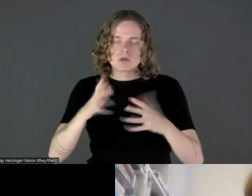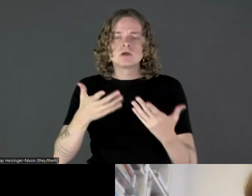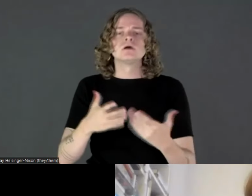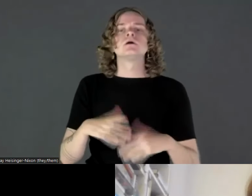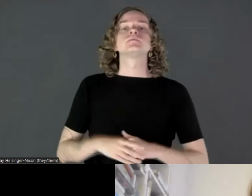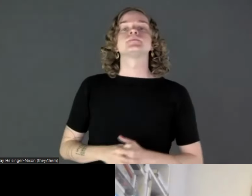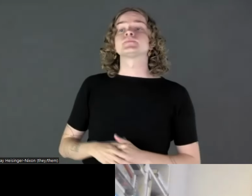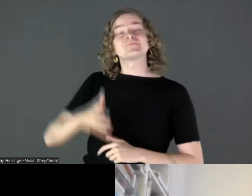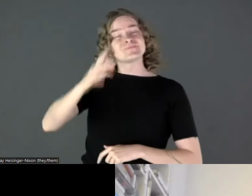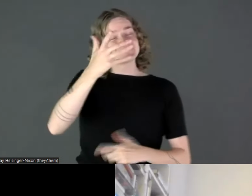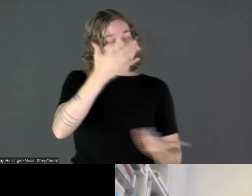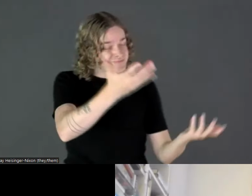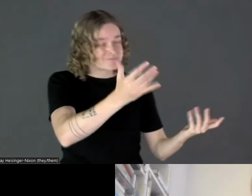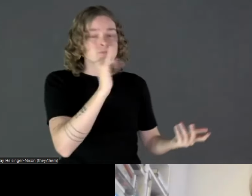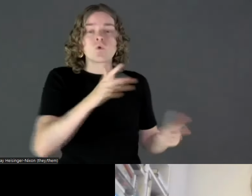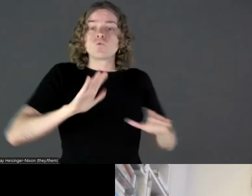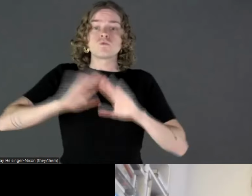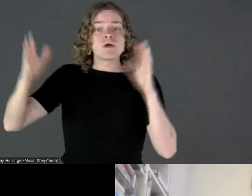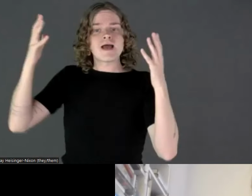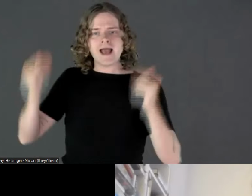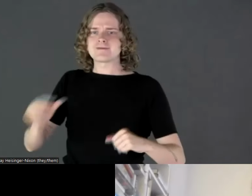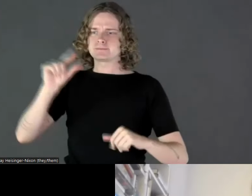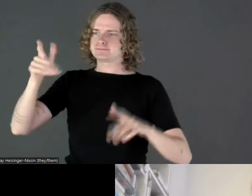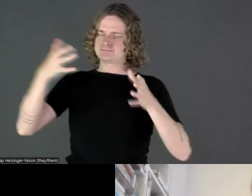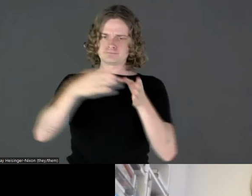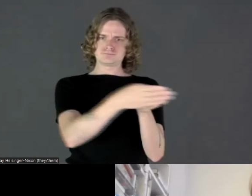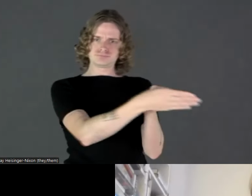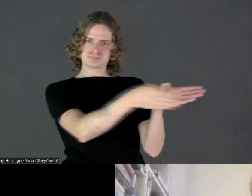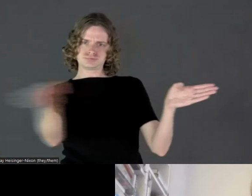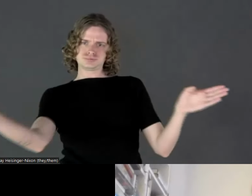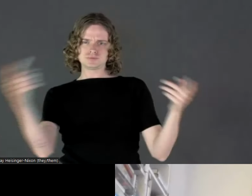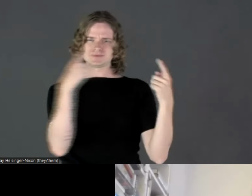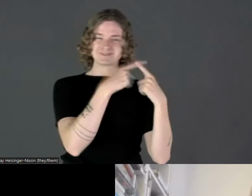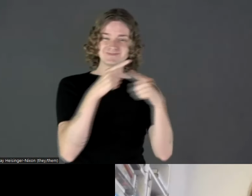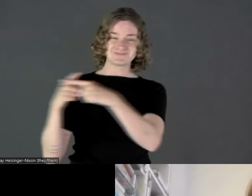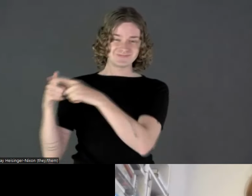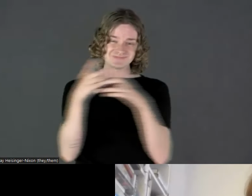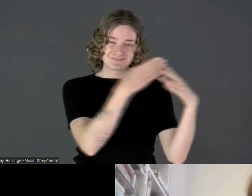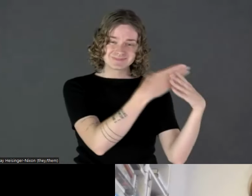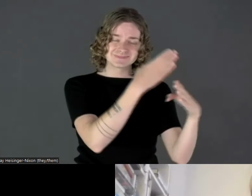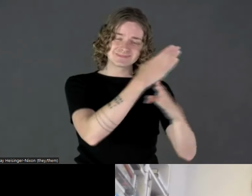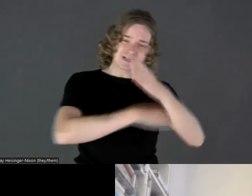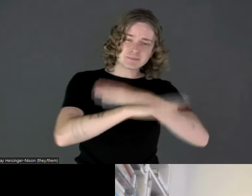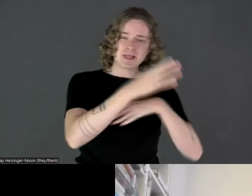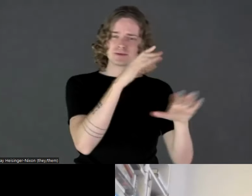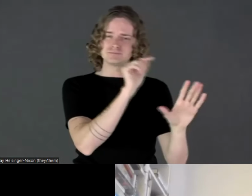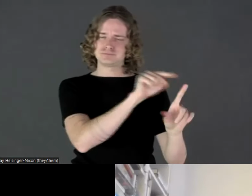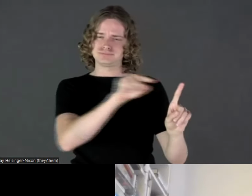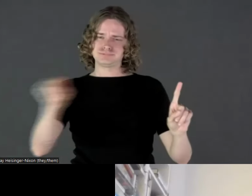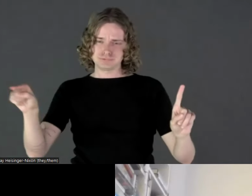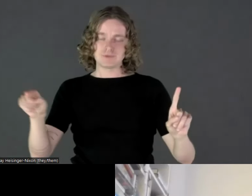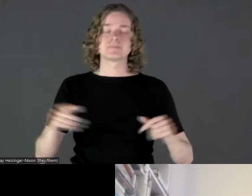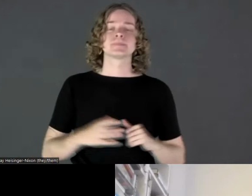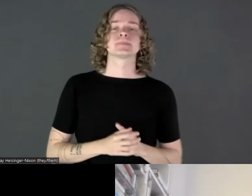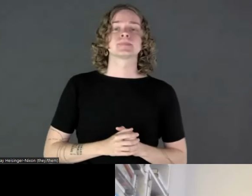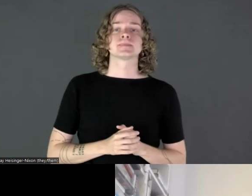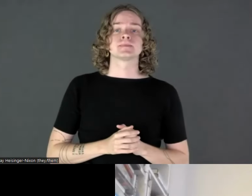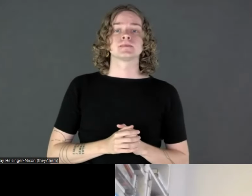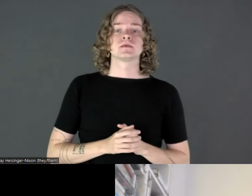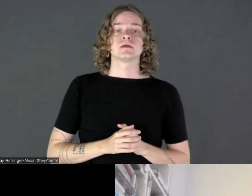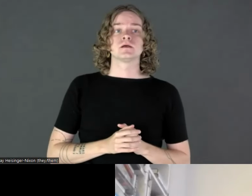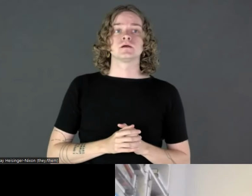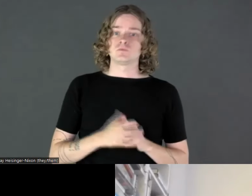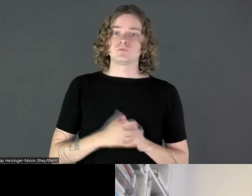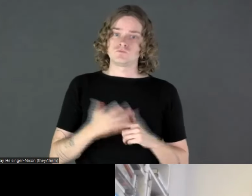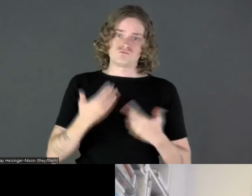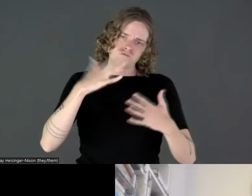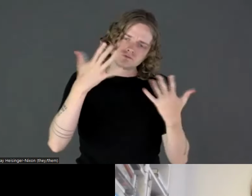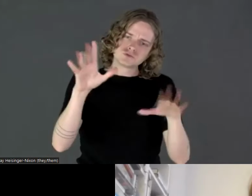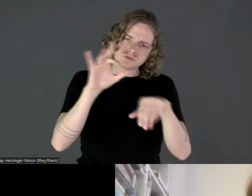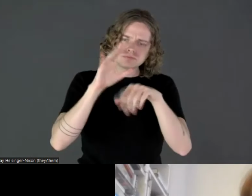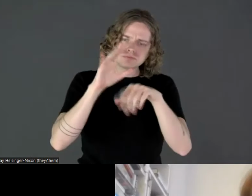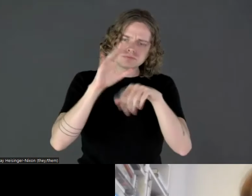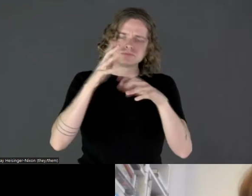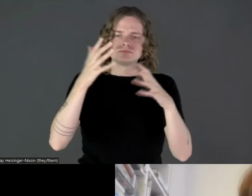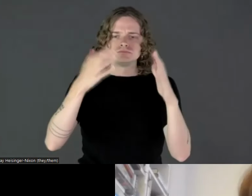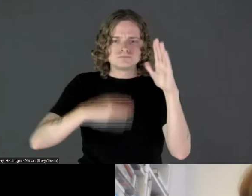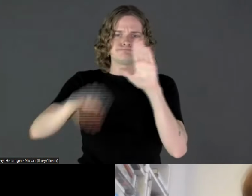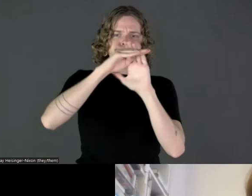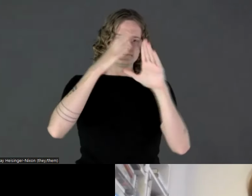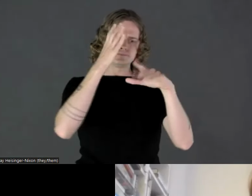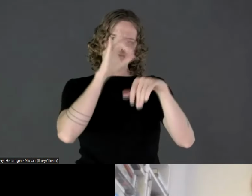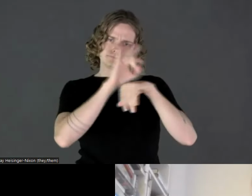this one. It is on demand. It is interesting to hear from you. We will inform through the DRG